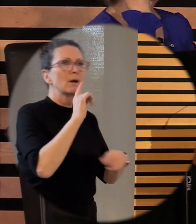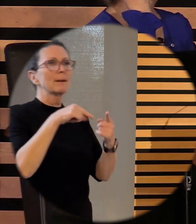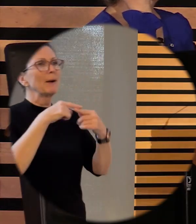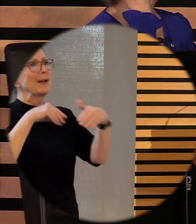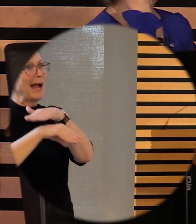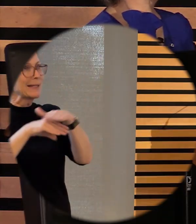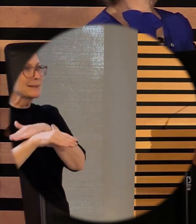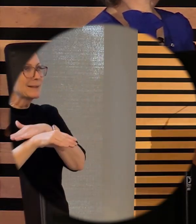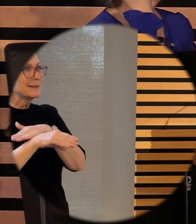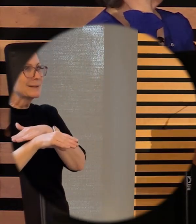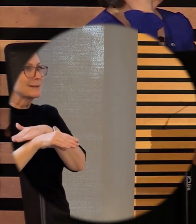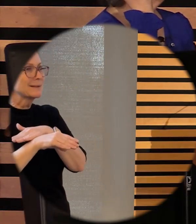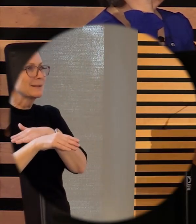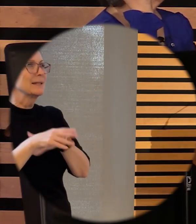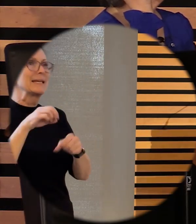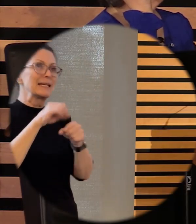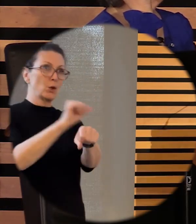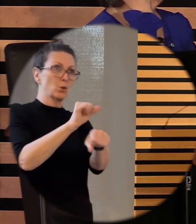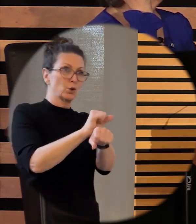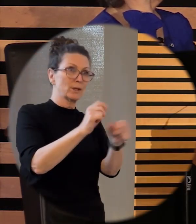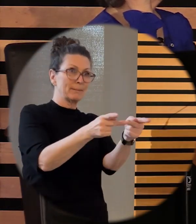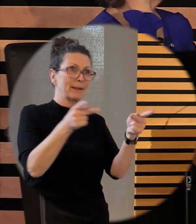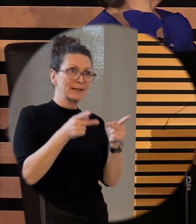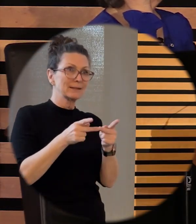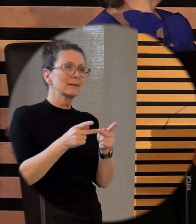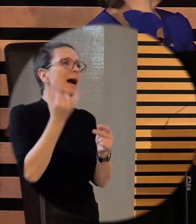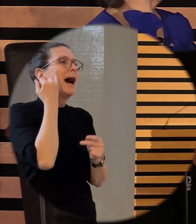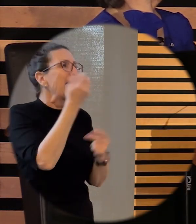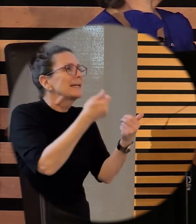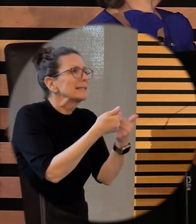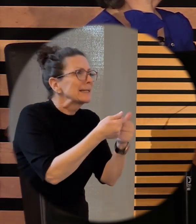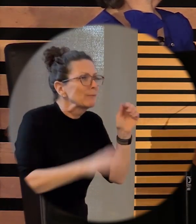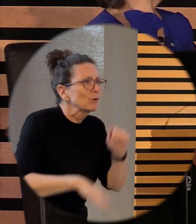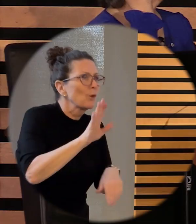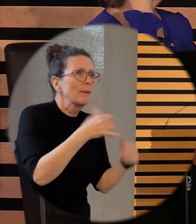in the corporate space as the act of playing with hot potato like the game hot potato. Someone is